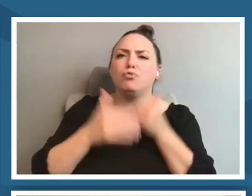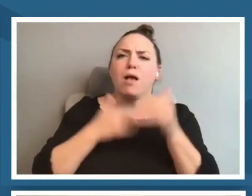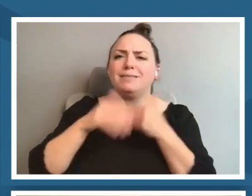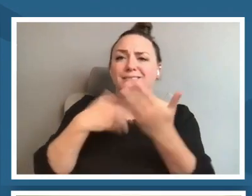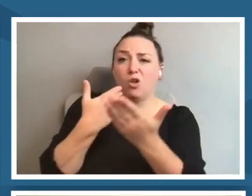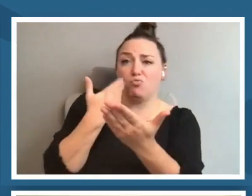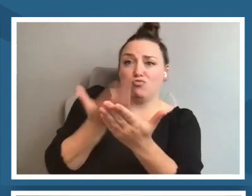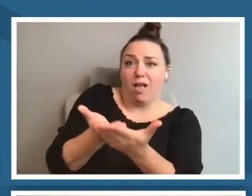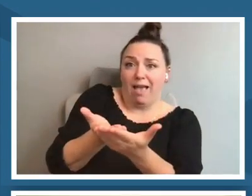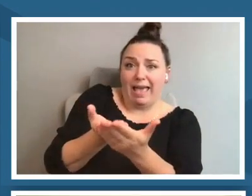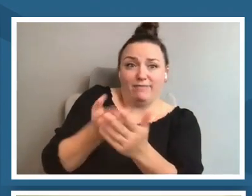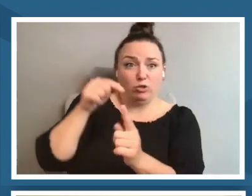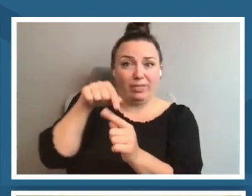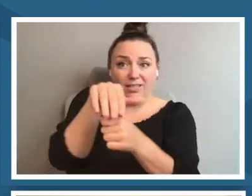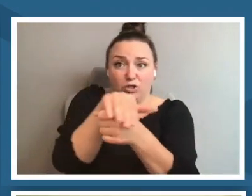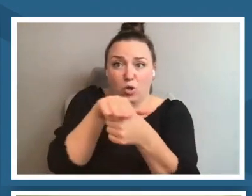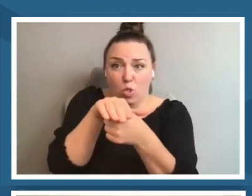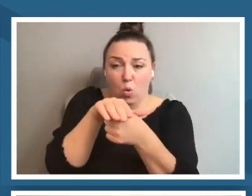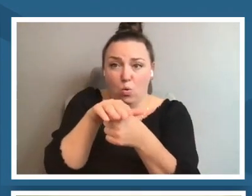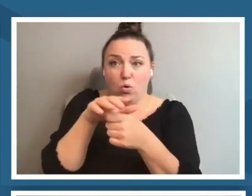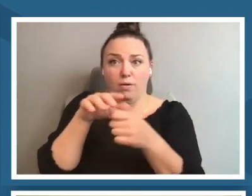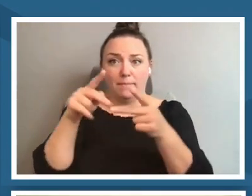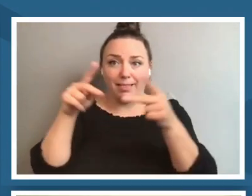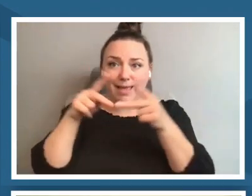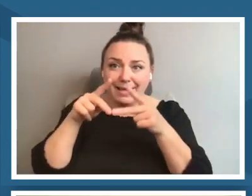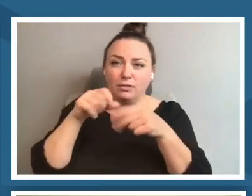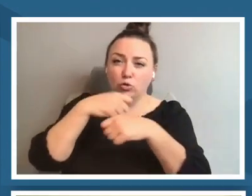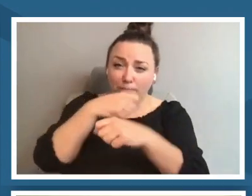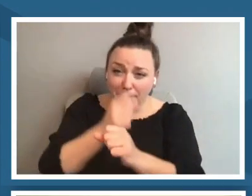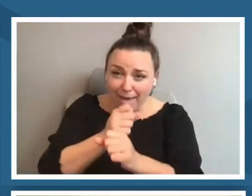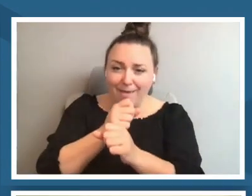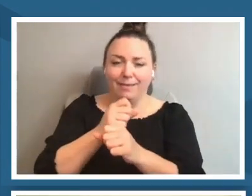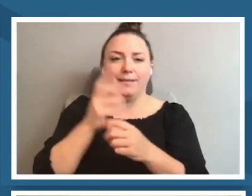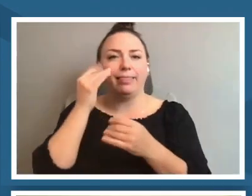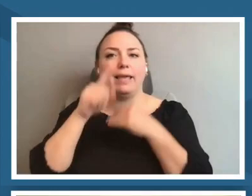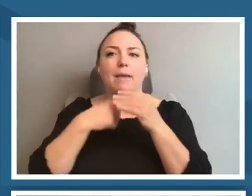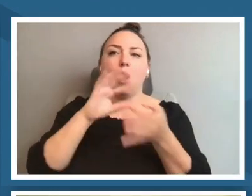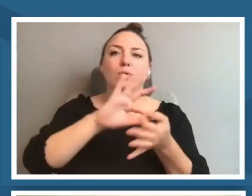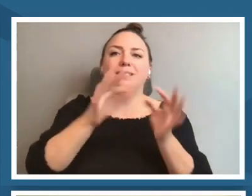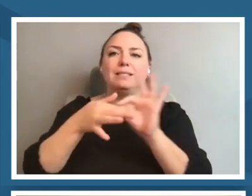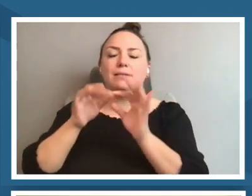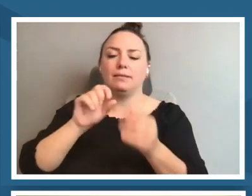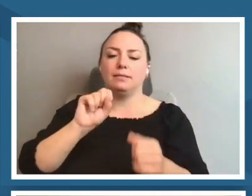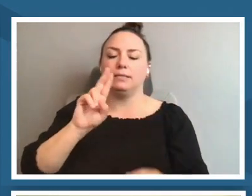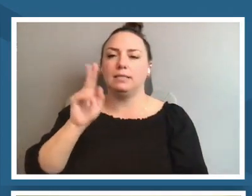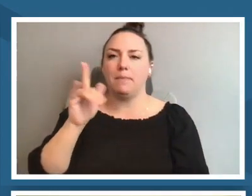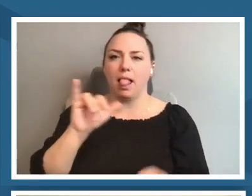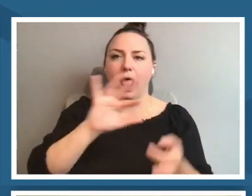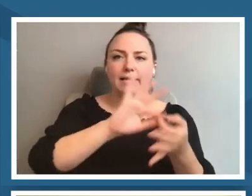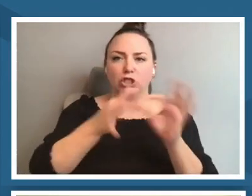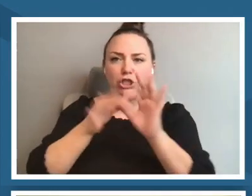make this object so thinking about supply chain complexity the questions of